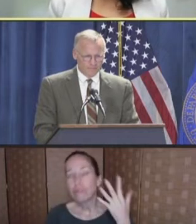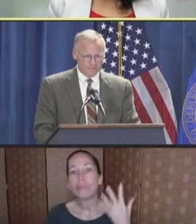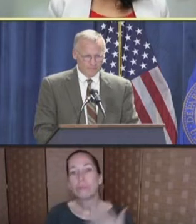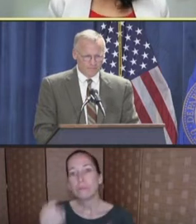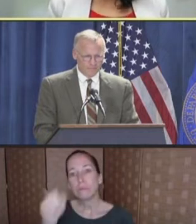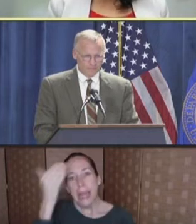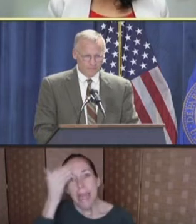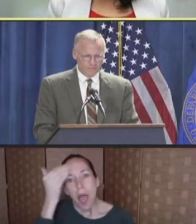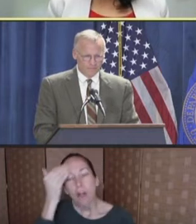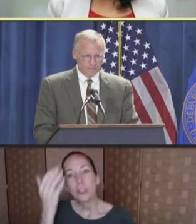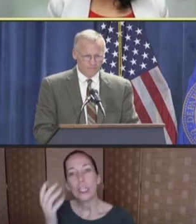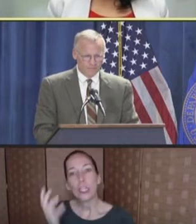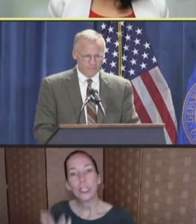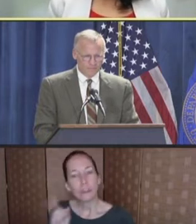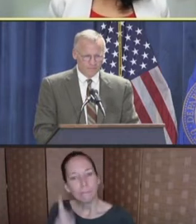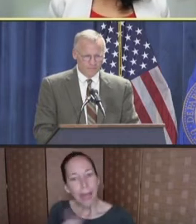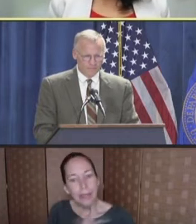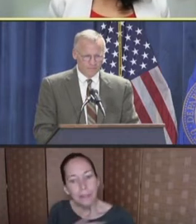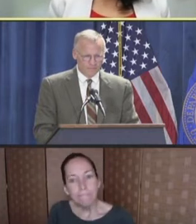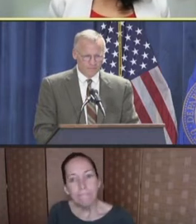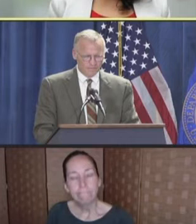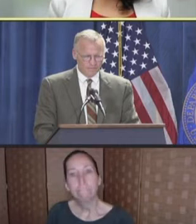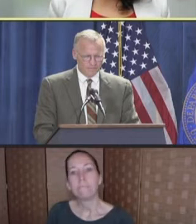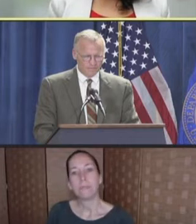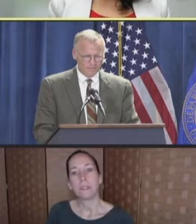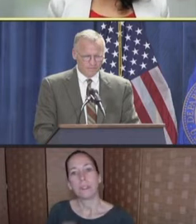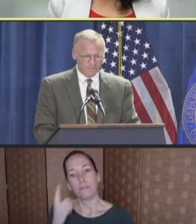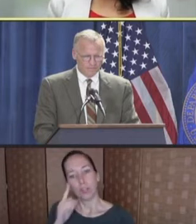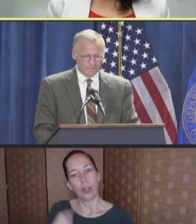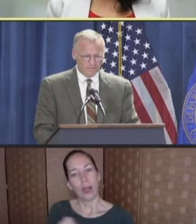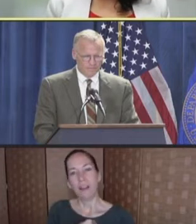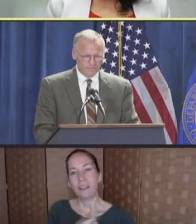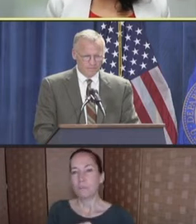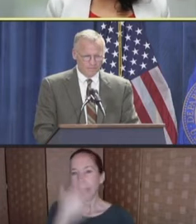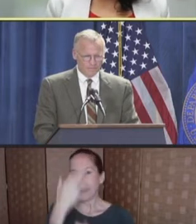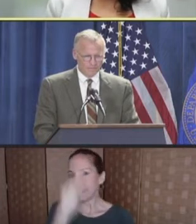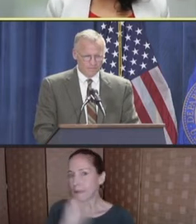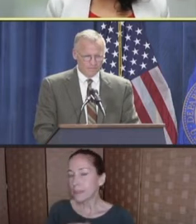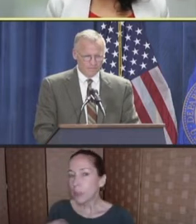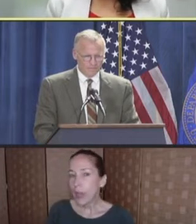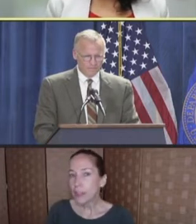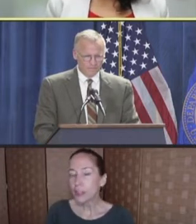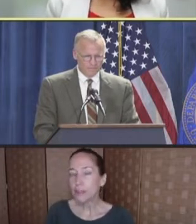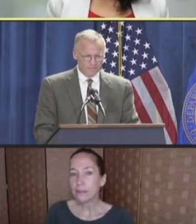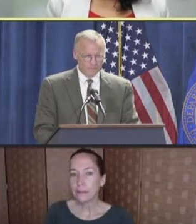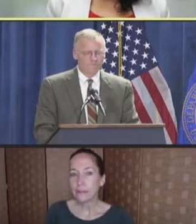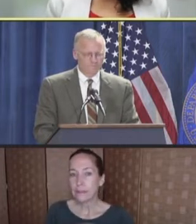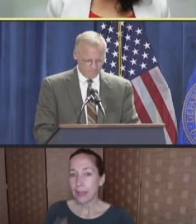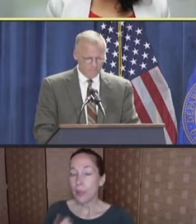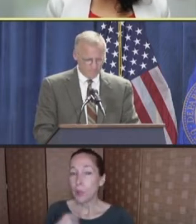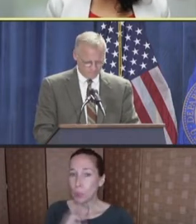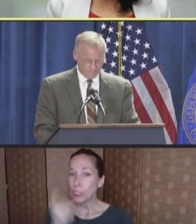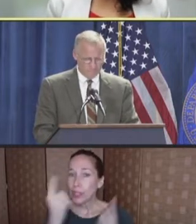And one aspect to maybe consider is the value of lived experience and lived and living experience